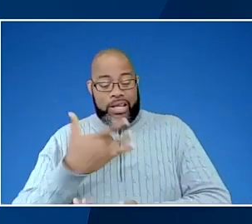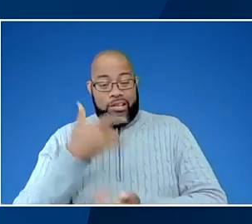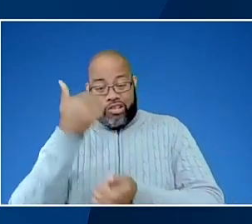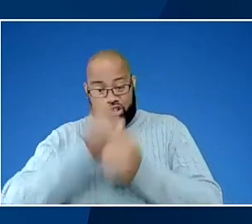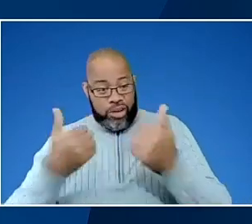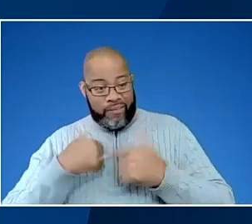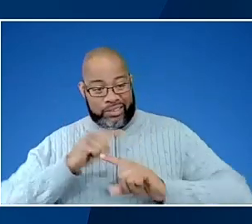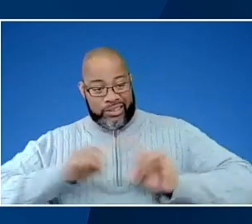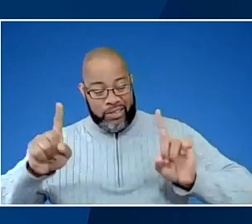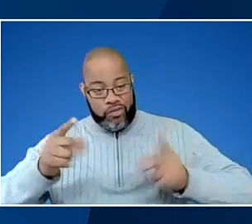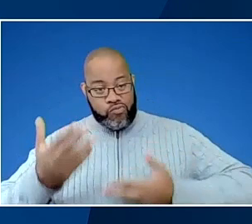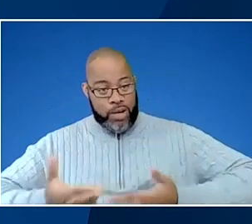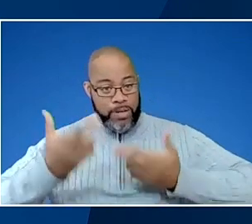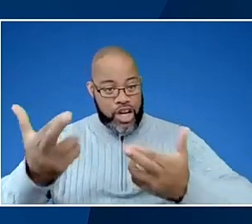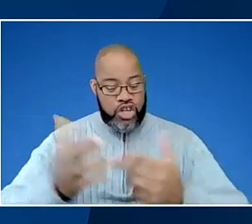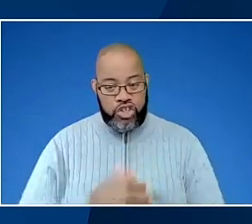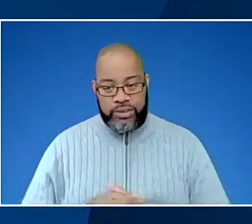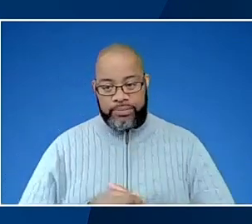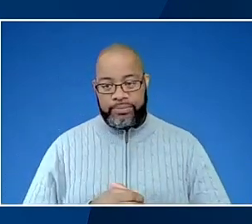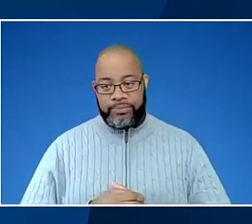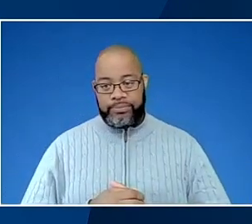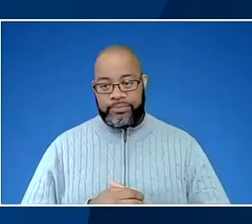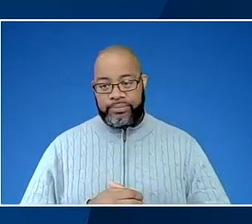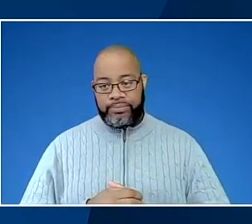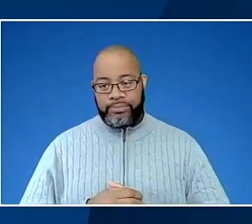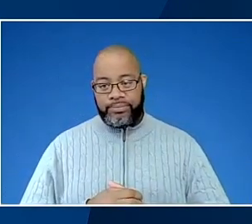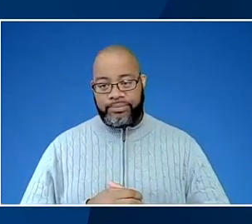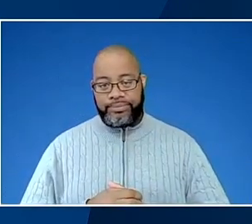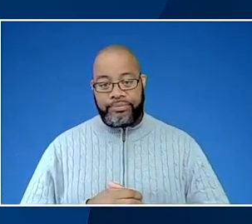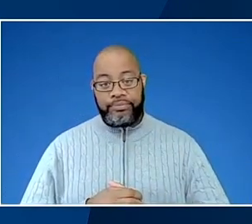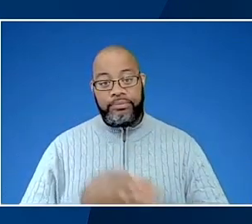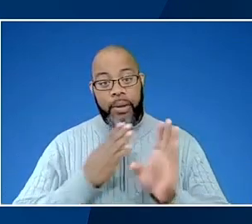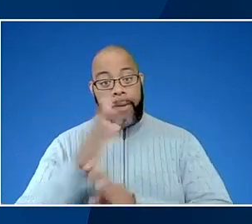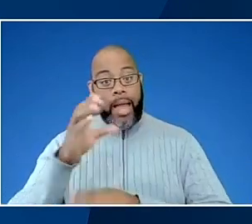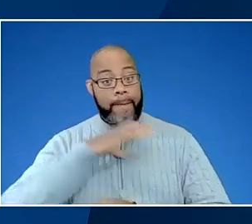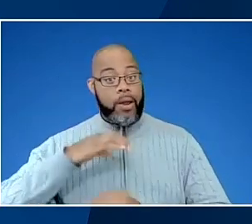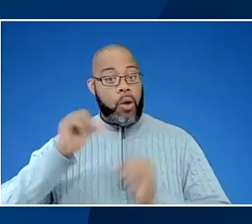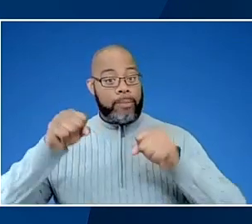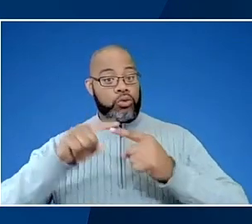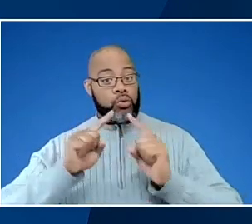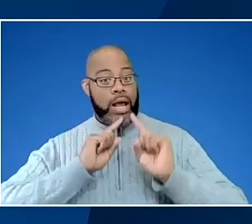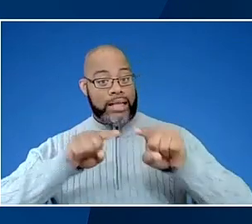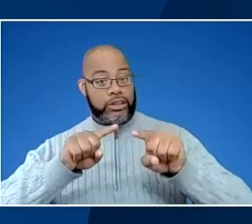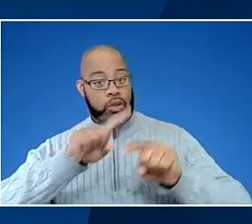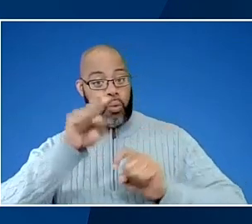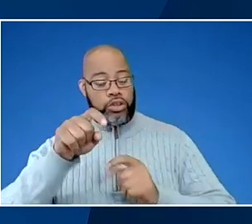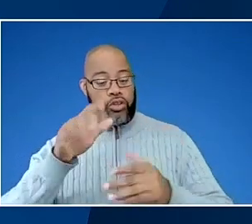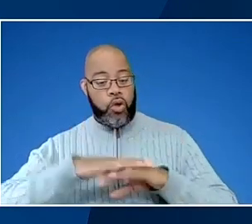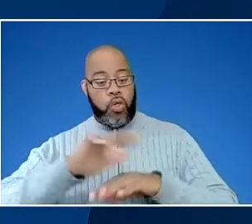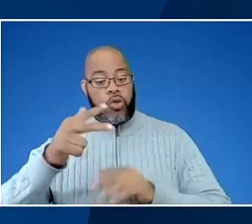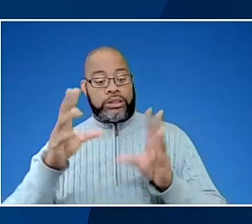recommendation. The main committee will be able to ask you questions at the third session and ultimately accept the